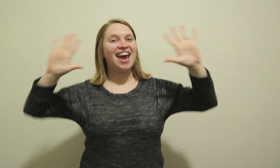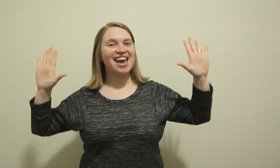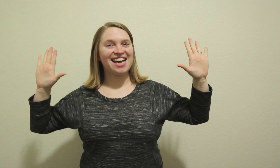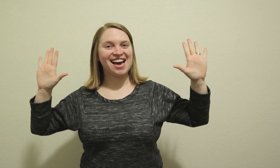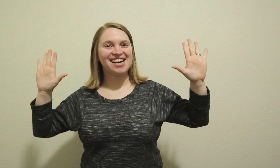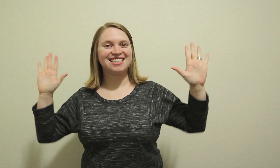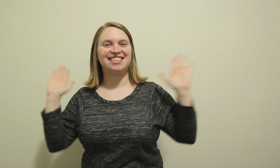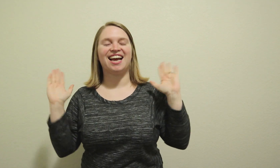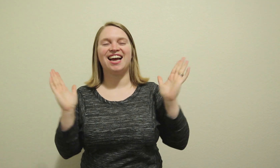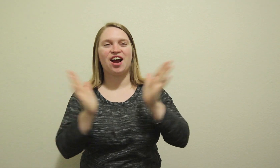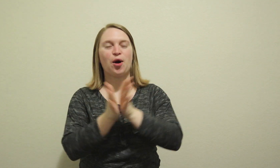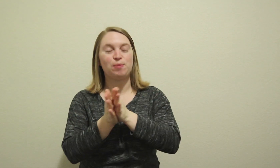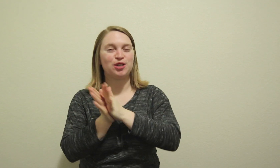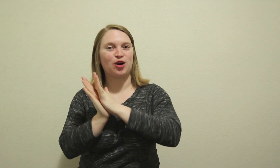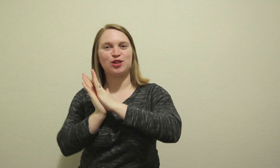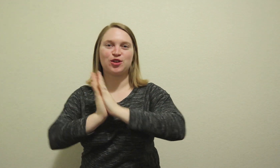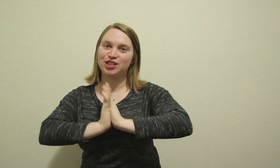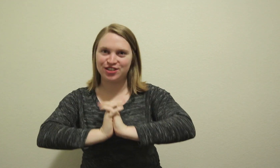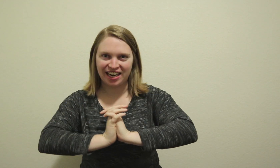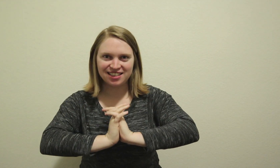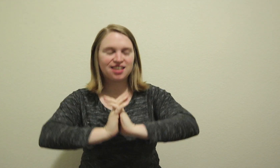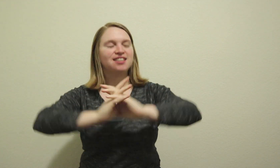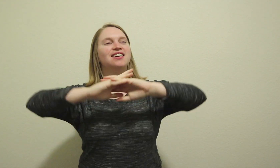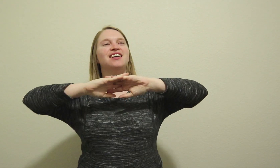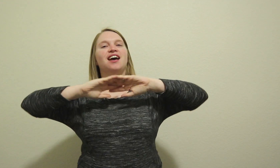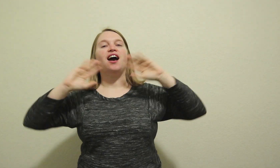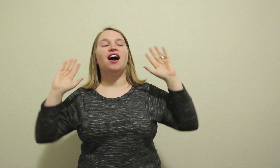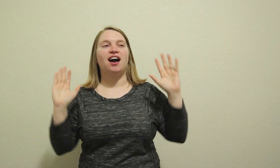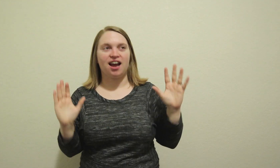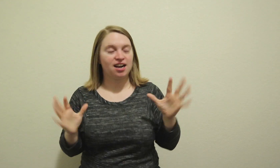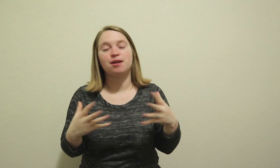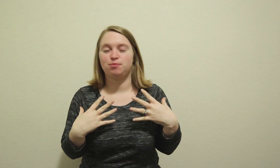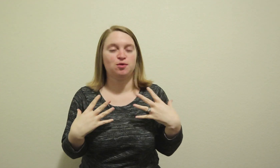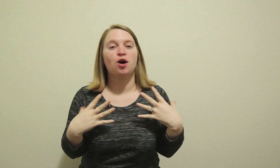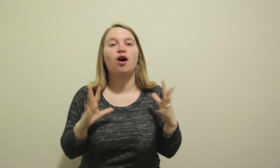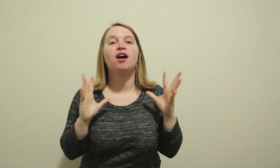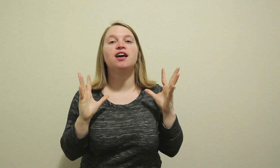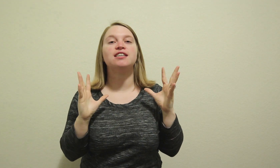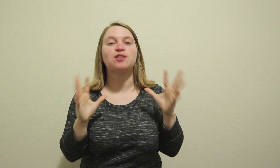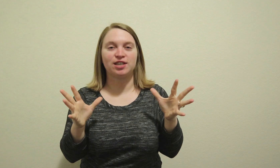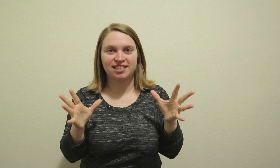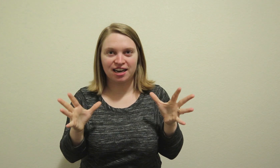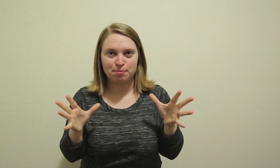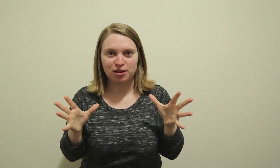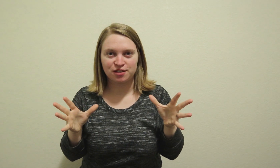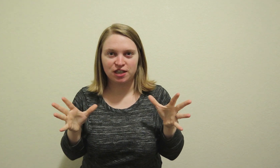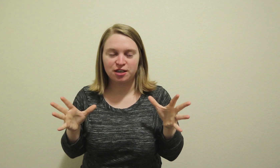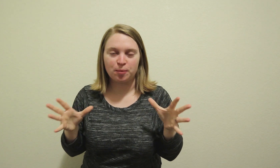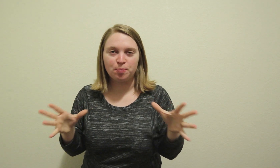Hey guys! Hope y'all doing great and I'm so excited about this video